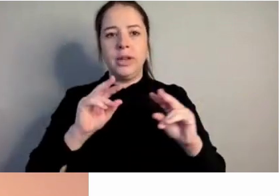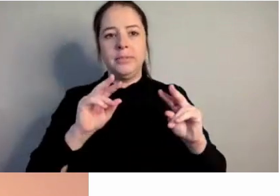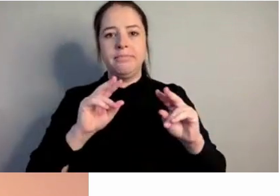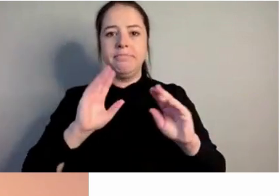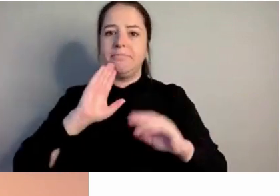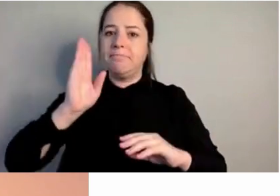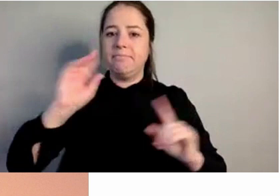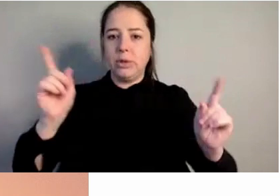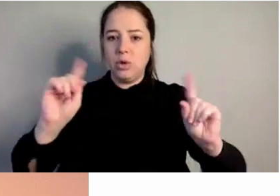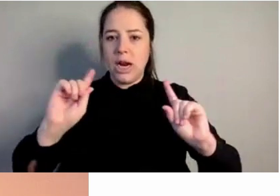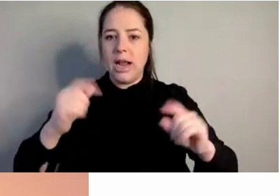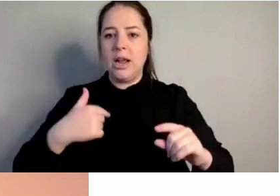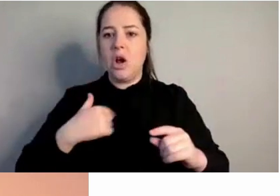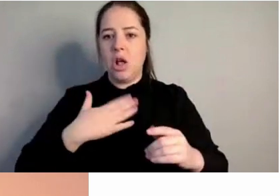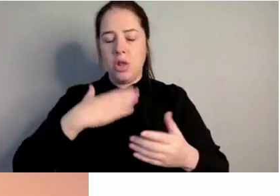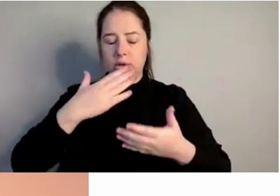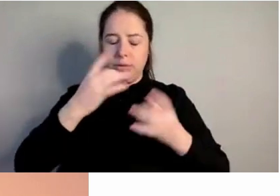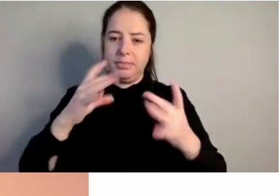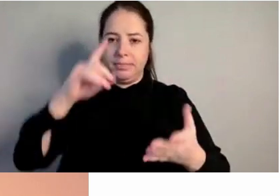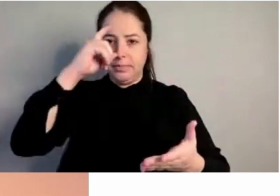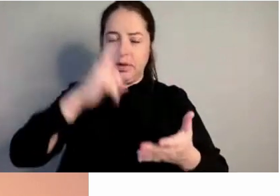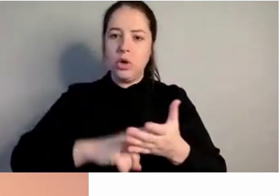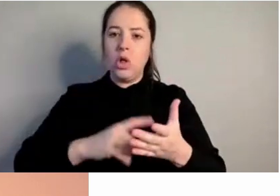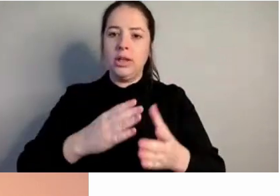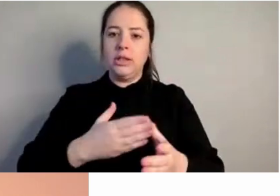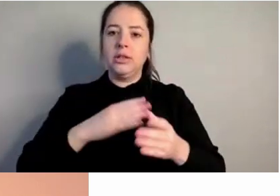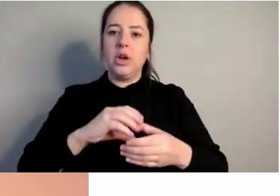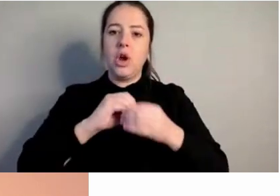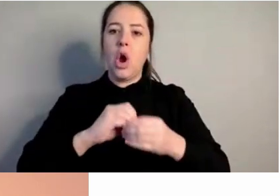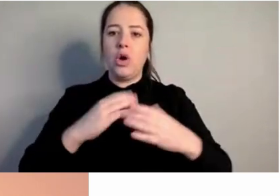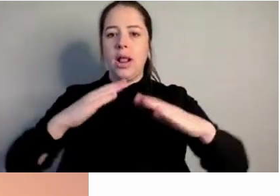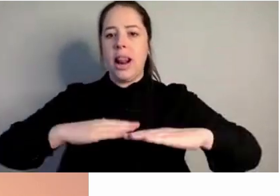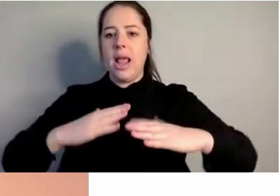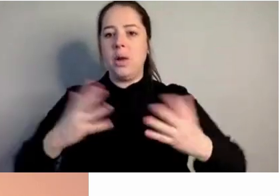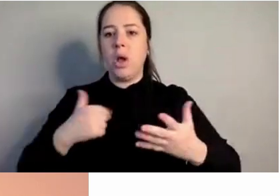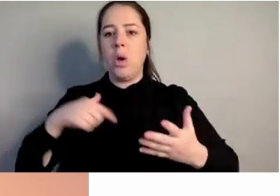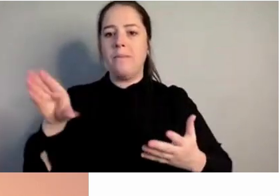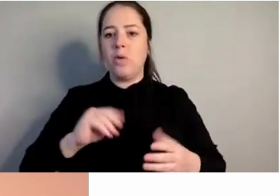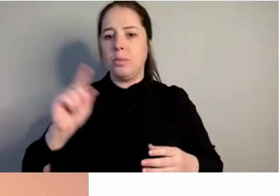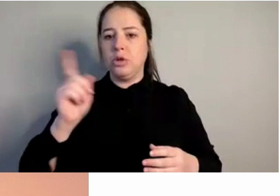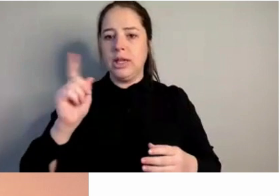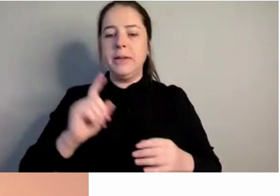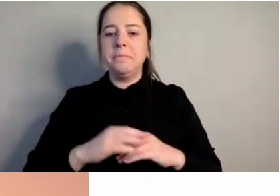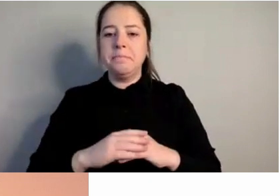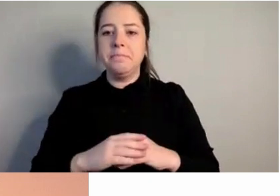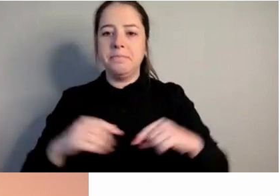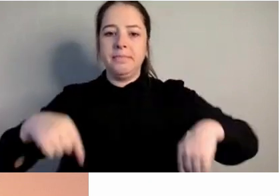I'd like to begin by acknowledging the traditional owners of the land on which I'm speaking to you from today, the Ngunnawal people here in Canberra,